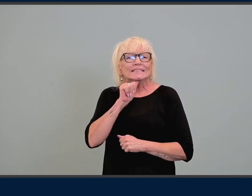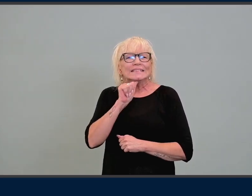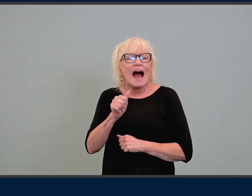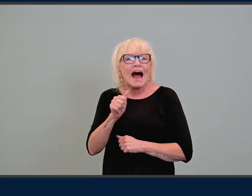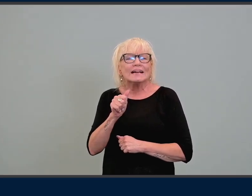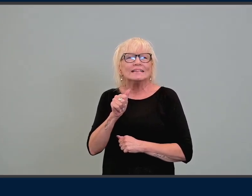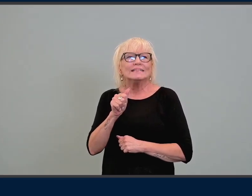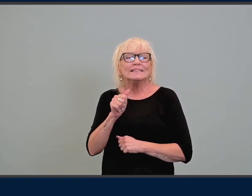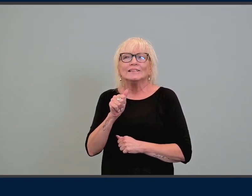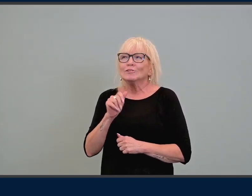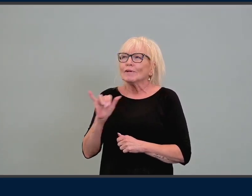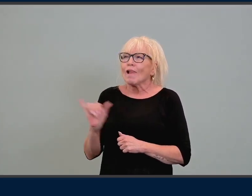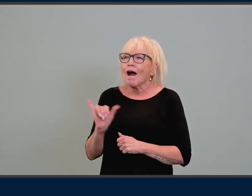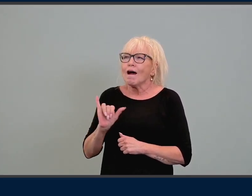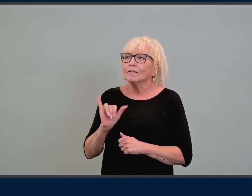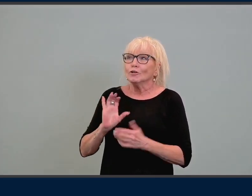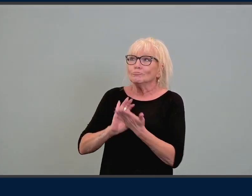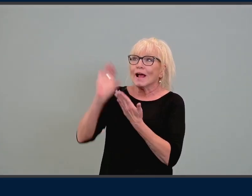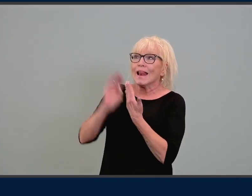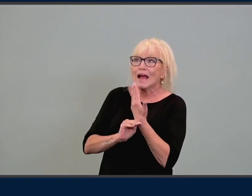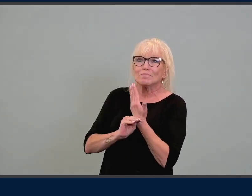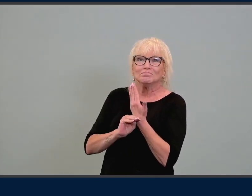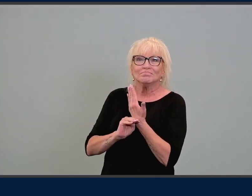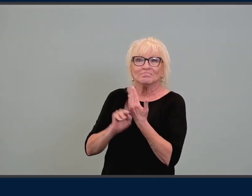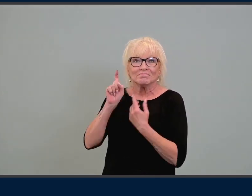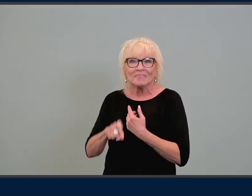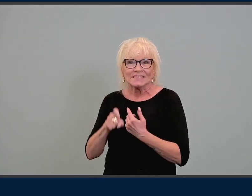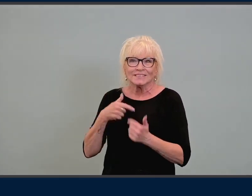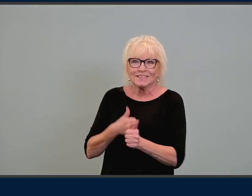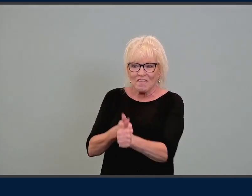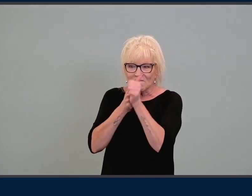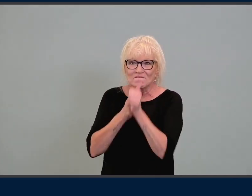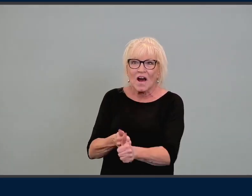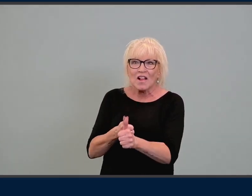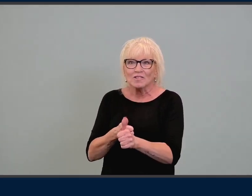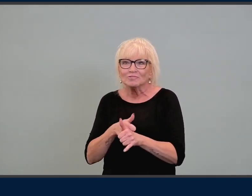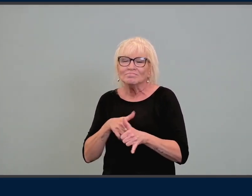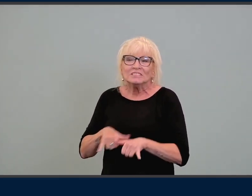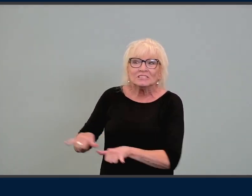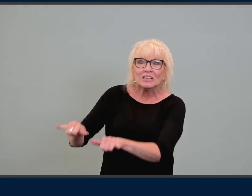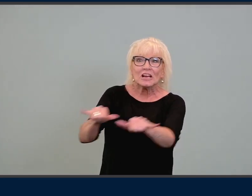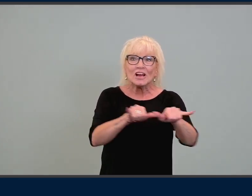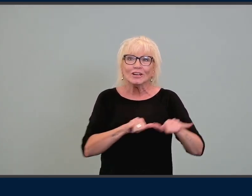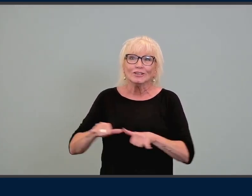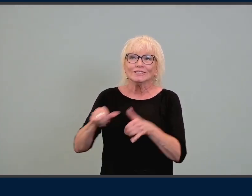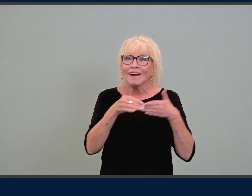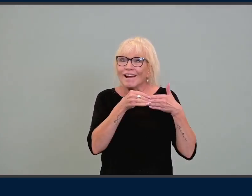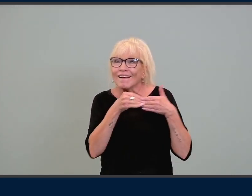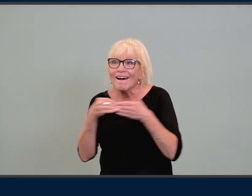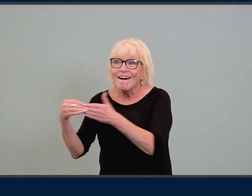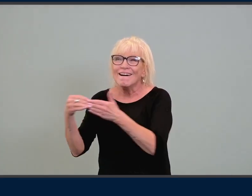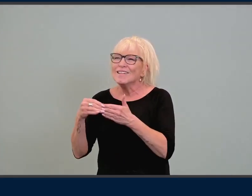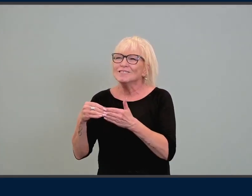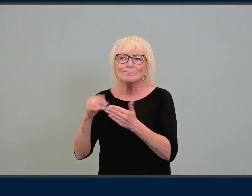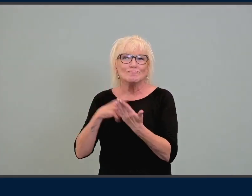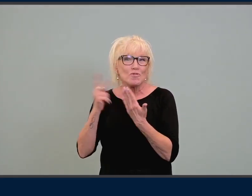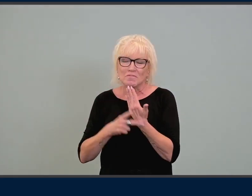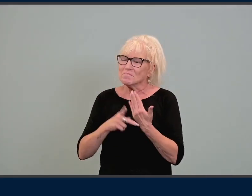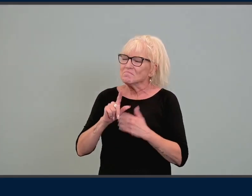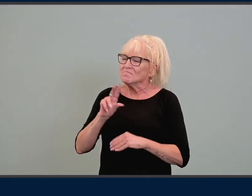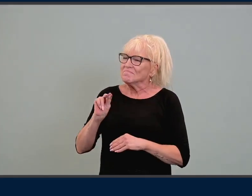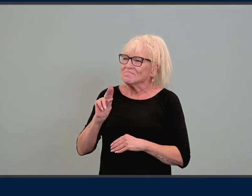acquisition. It's not a step-by-step instruction curriculum guide, it's not